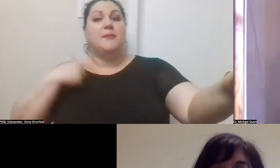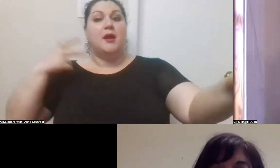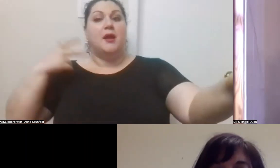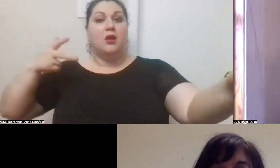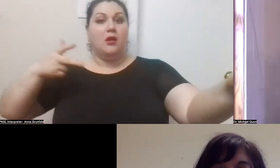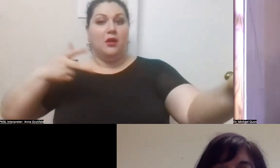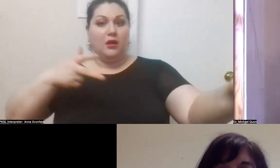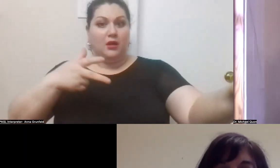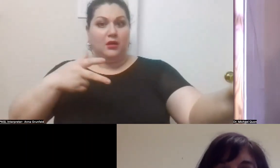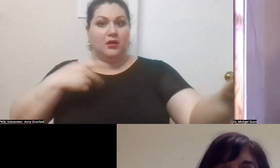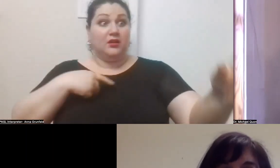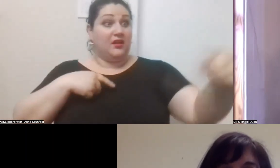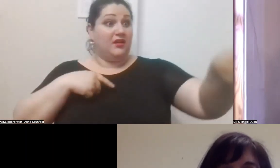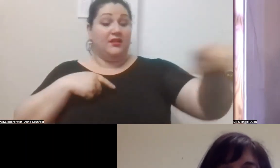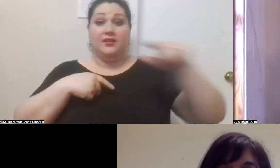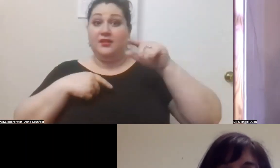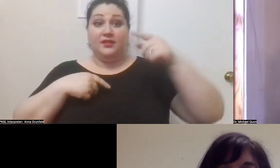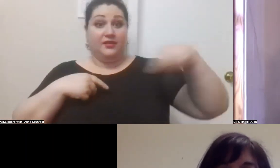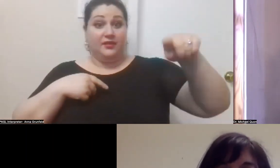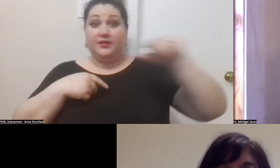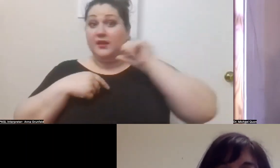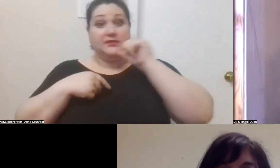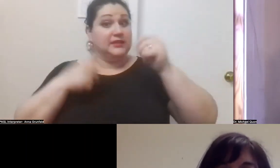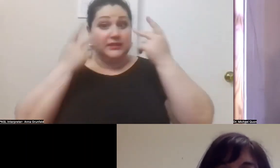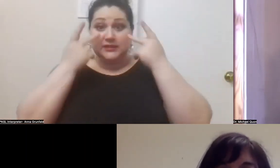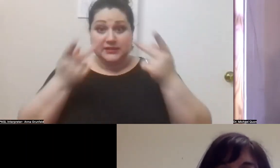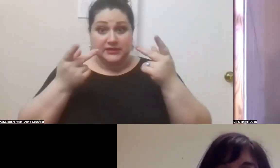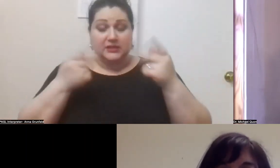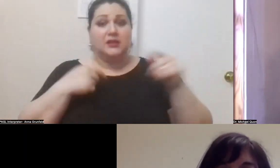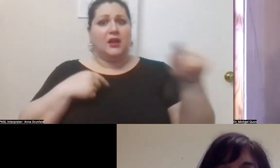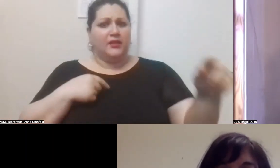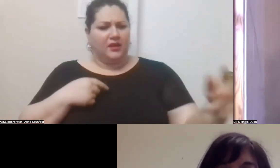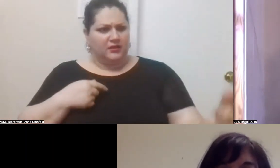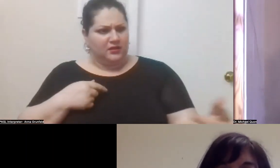They did kind of climb up the hill again and saw I was getting picked up by EMS and